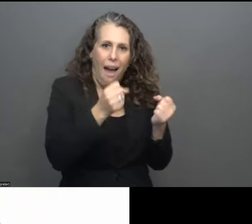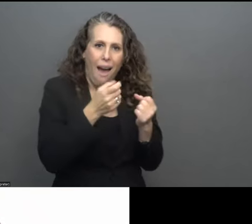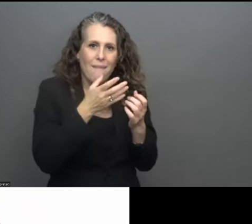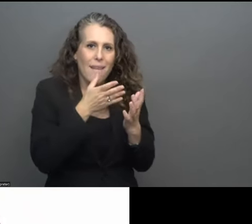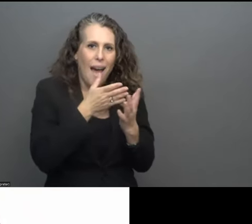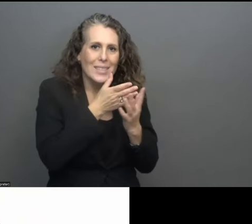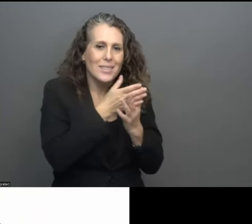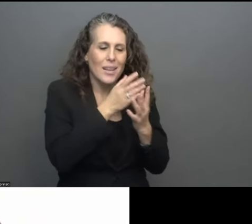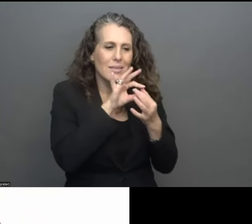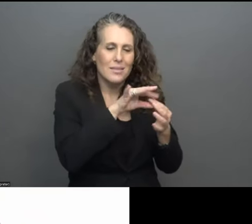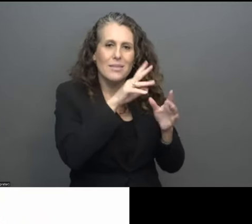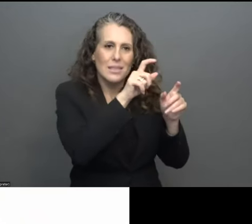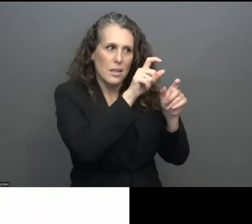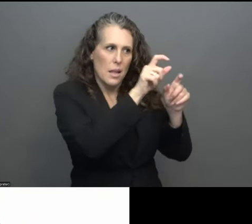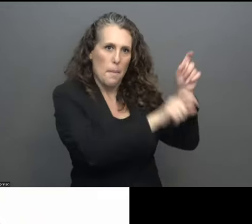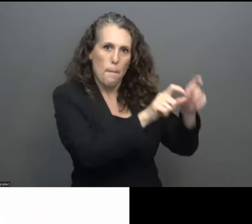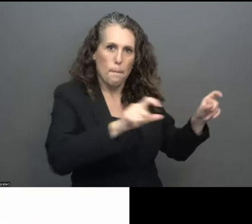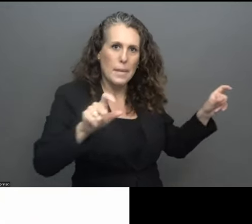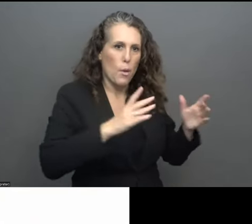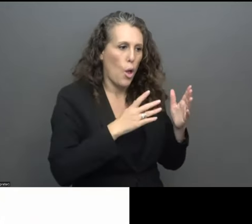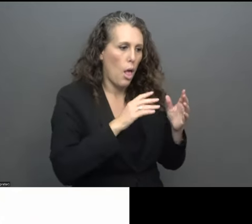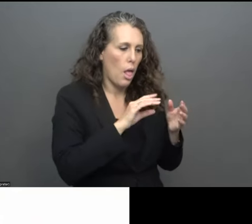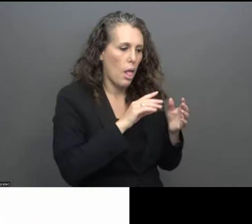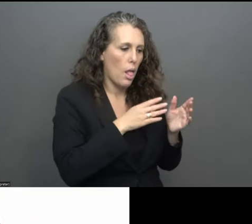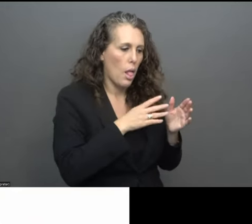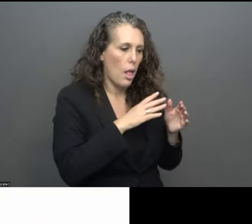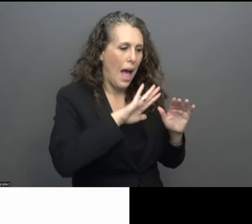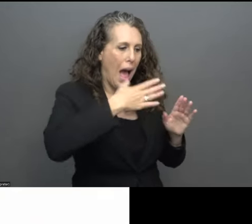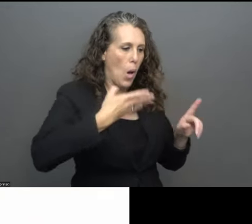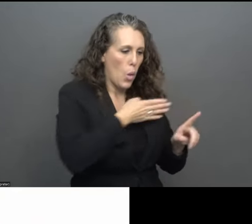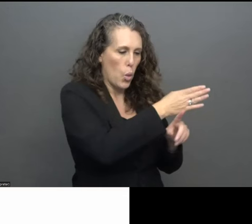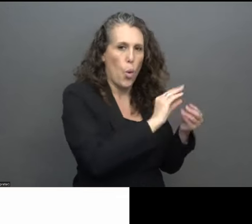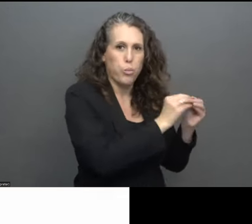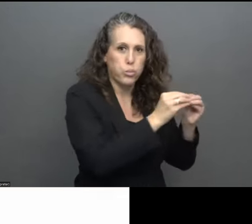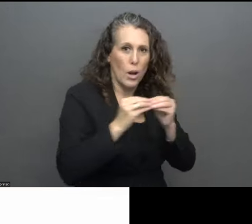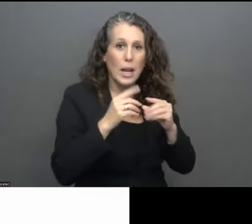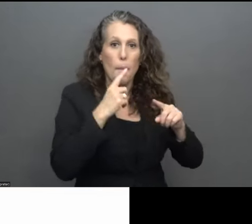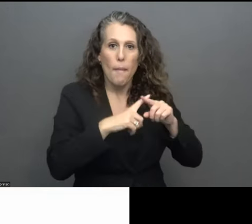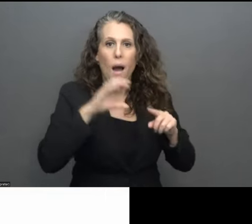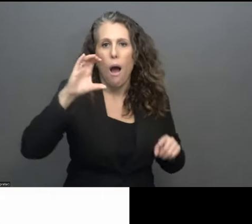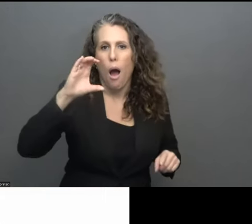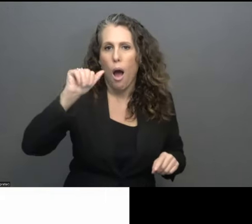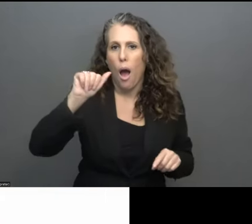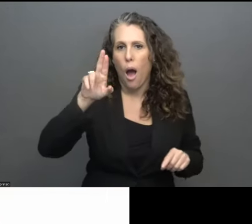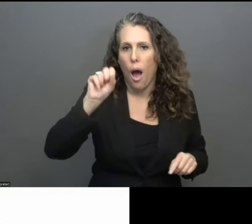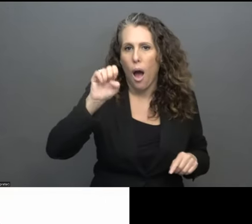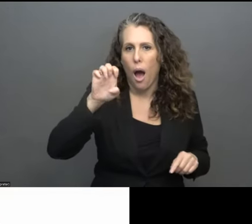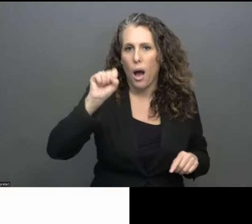with our products but also through our cause our cause initiatives we have so many brand causes, and I speak about one of those later on in the next session.